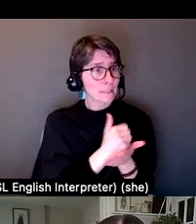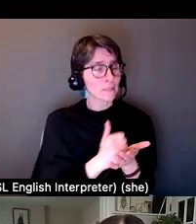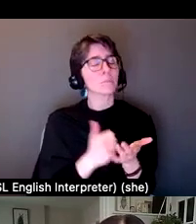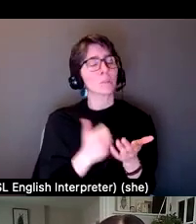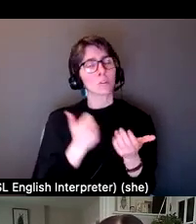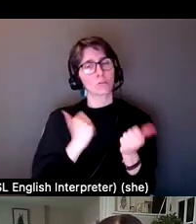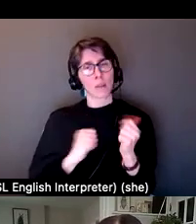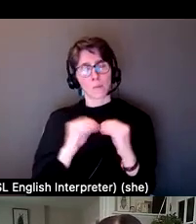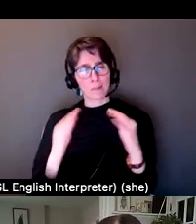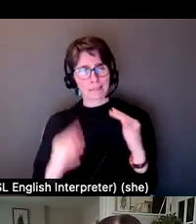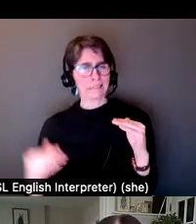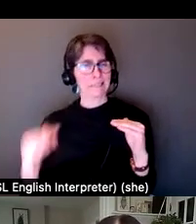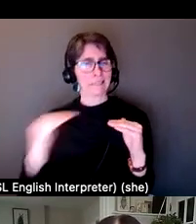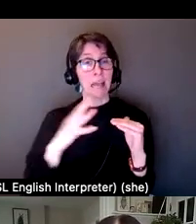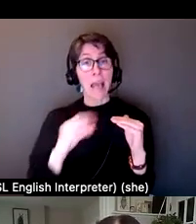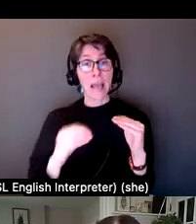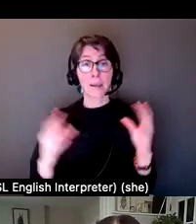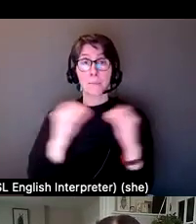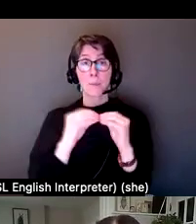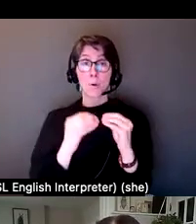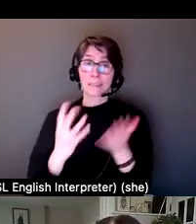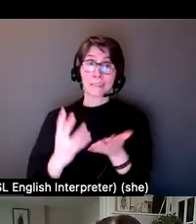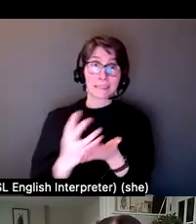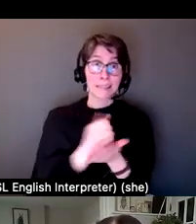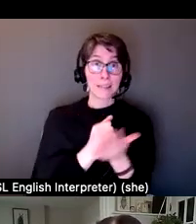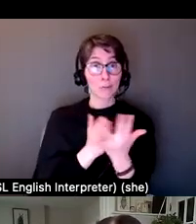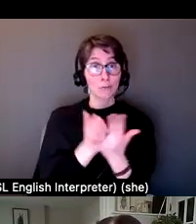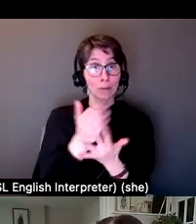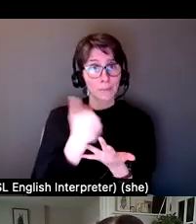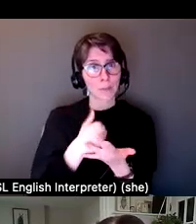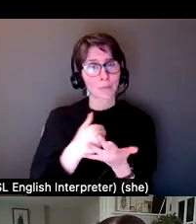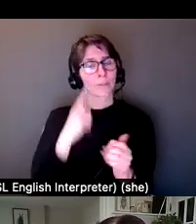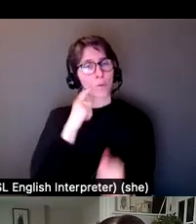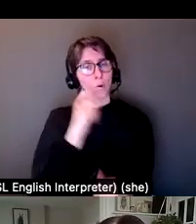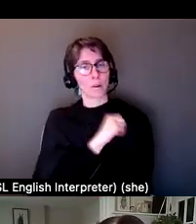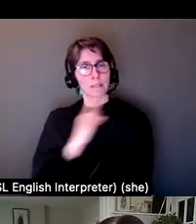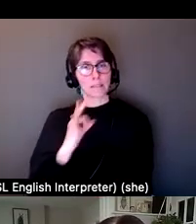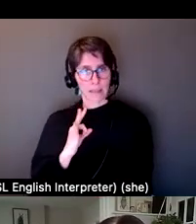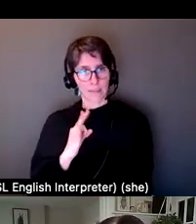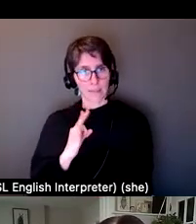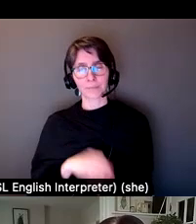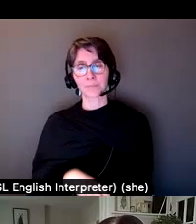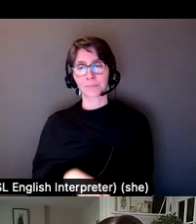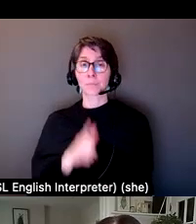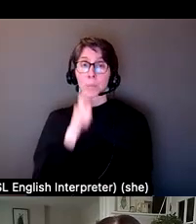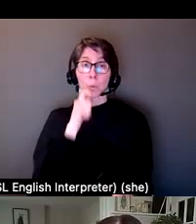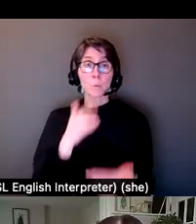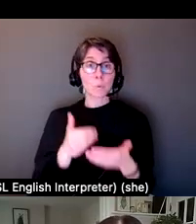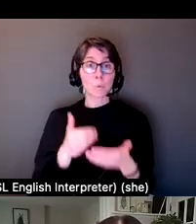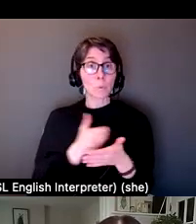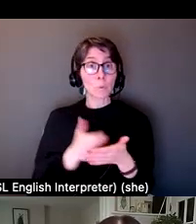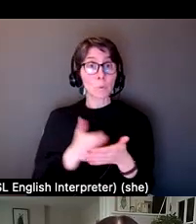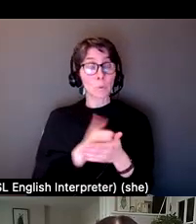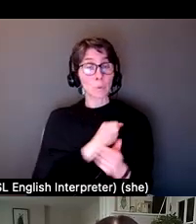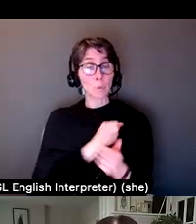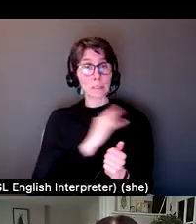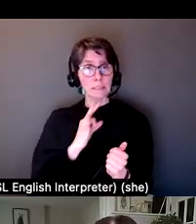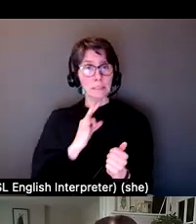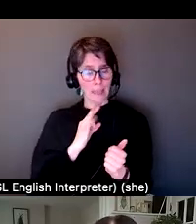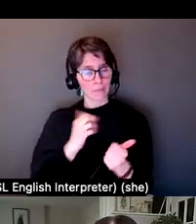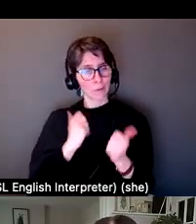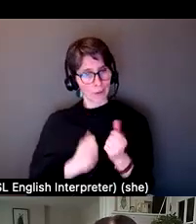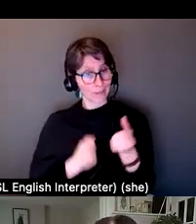work. I also think we can support early career professionals with fair pay, with mentorships,